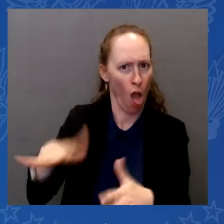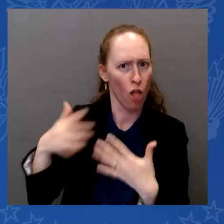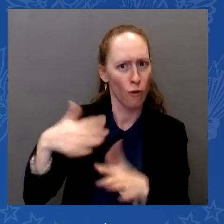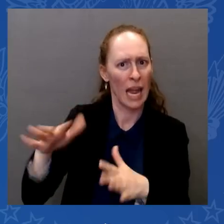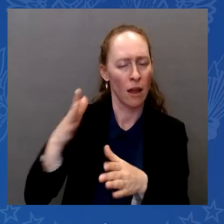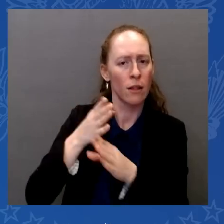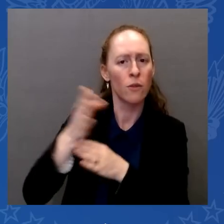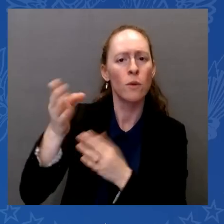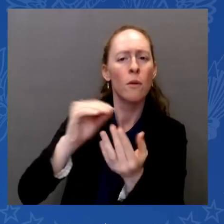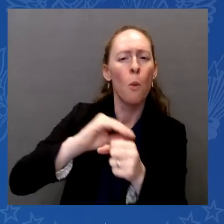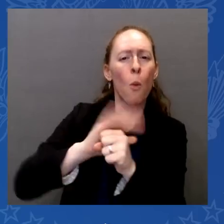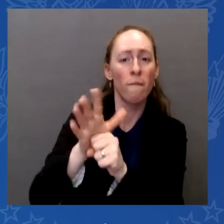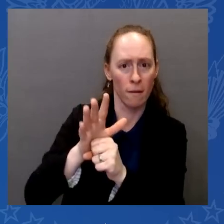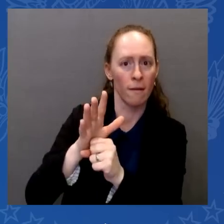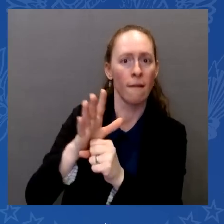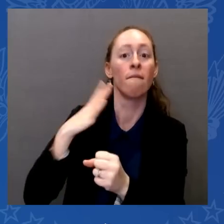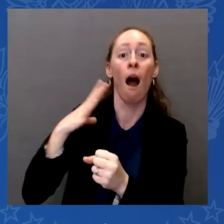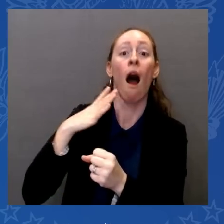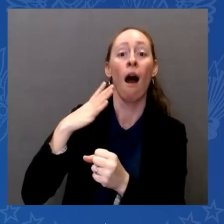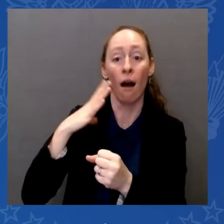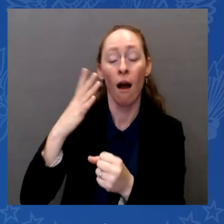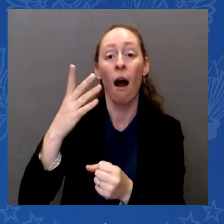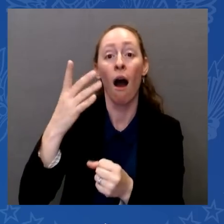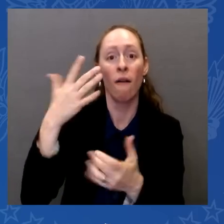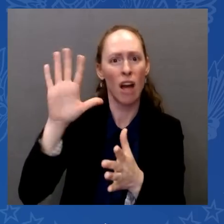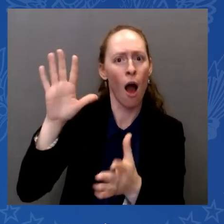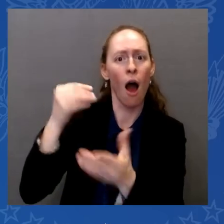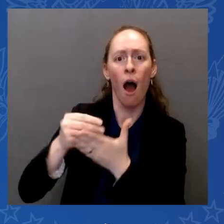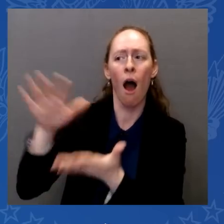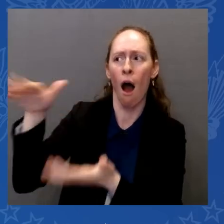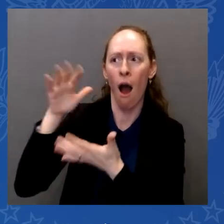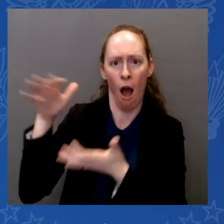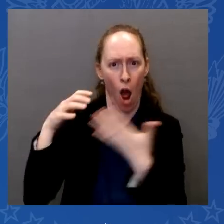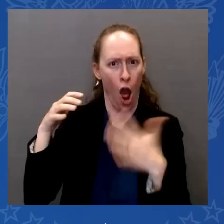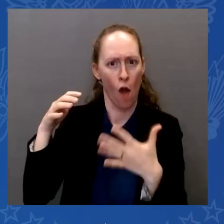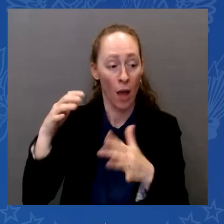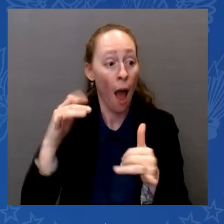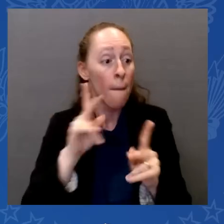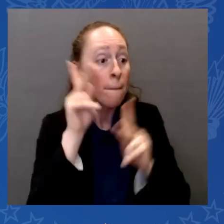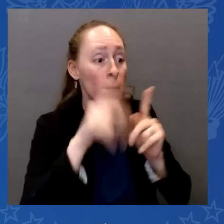And these are members of Congress who received those loans. They didn't do anything wrong, but they qualified.